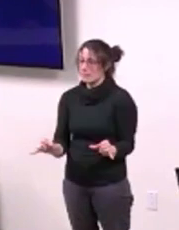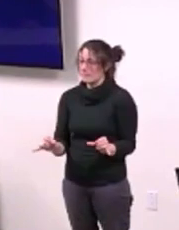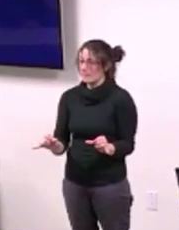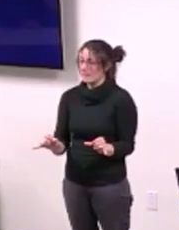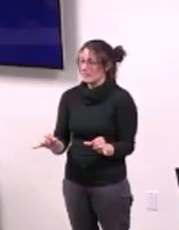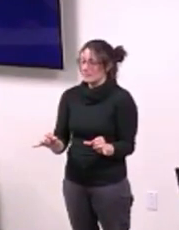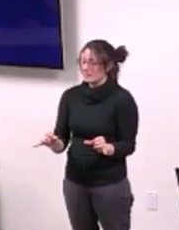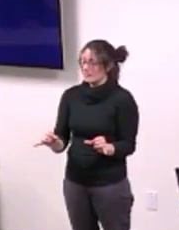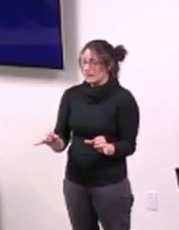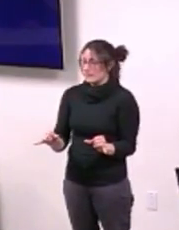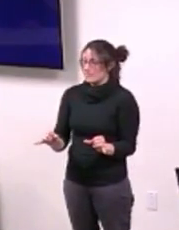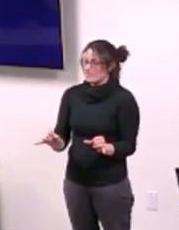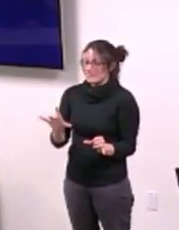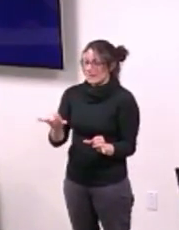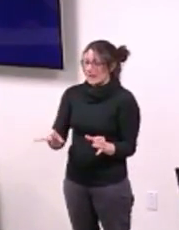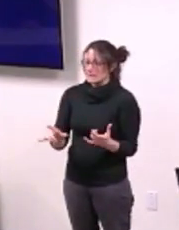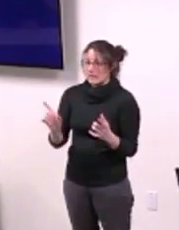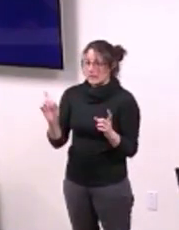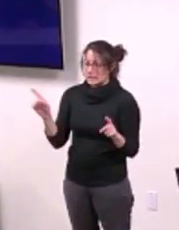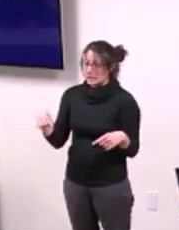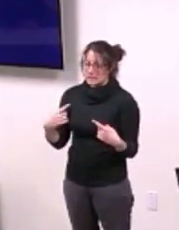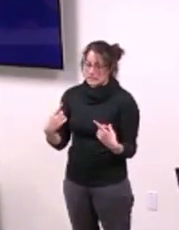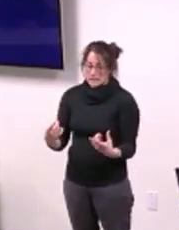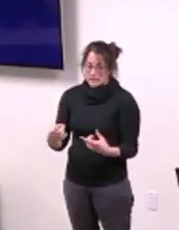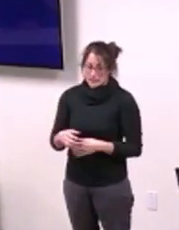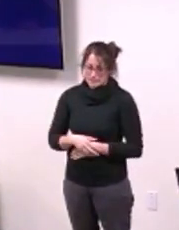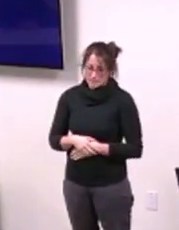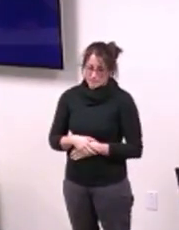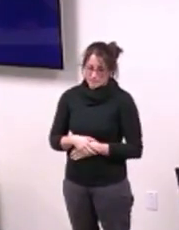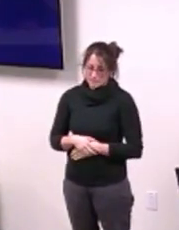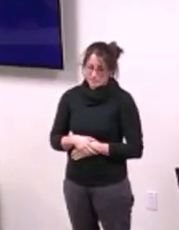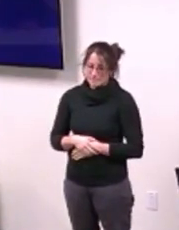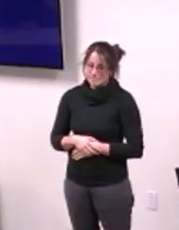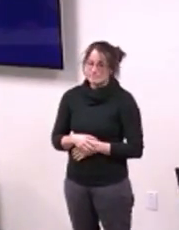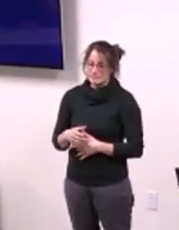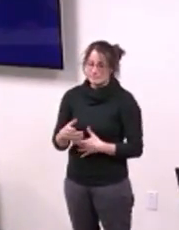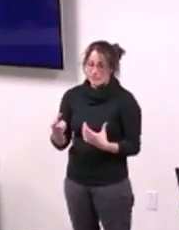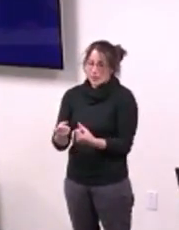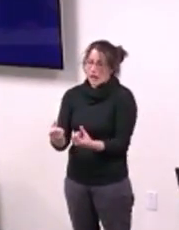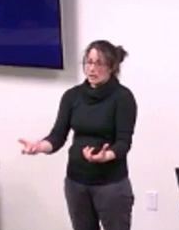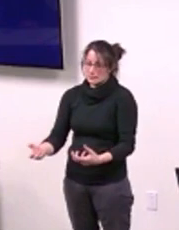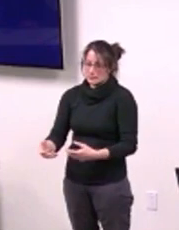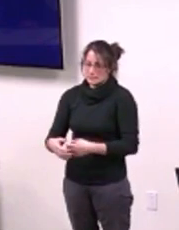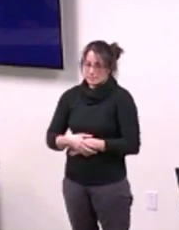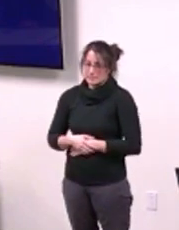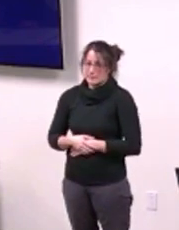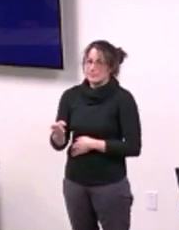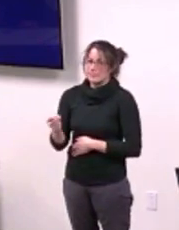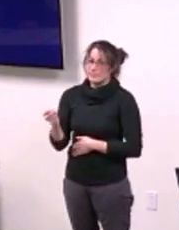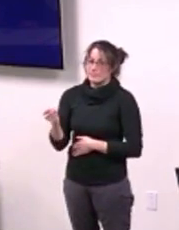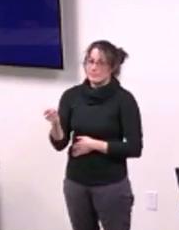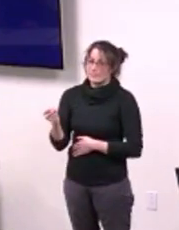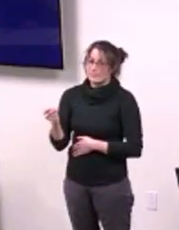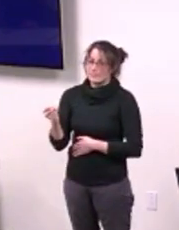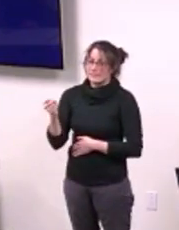It's been, it's been a lot. Yes, I can't say I've done research,